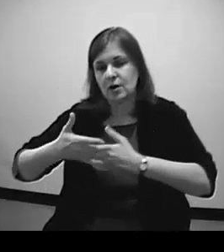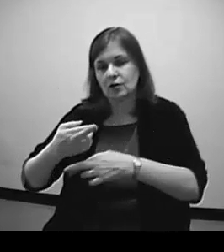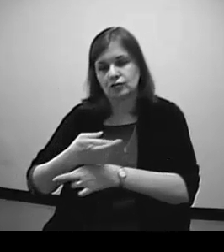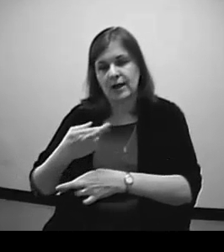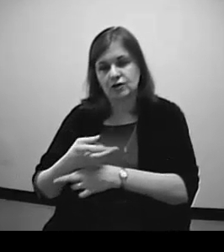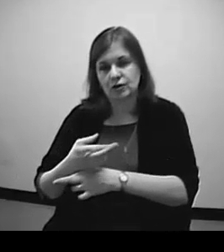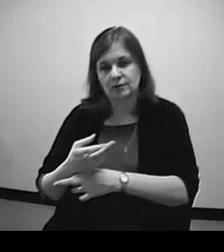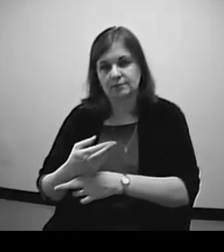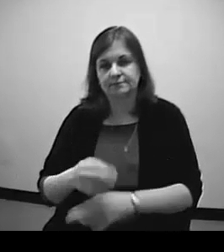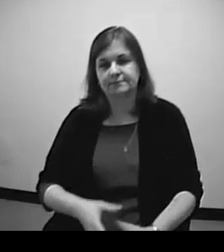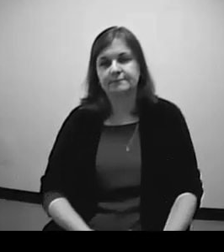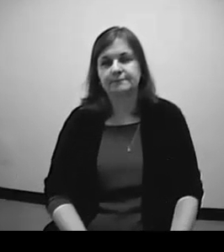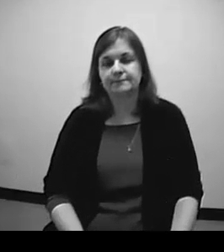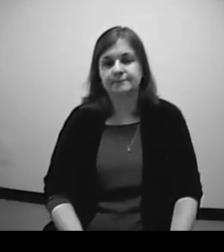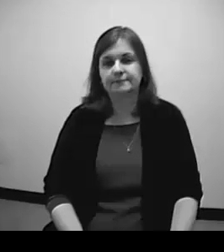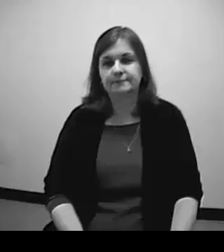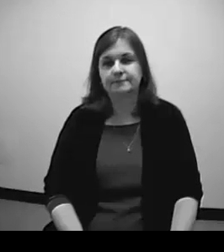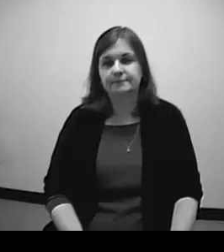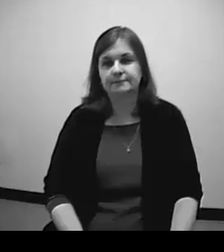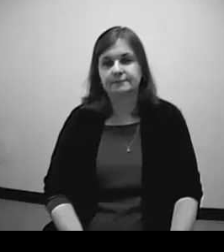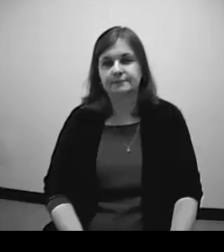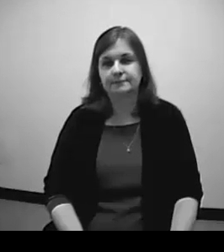in the dark reaction